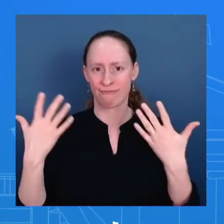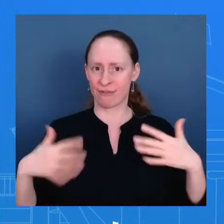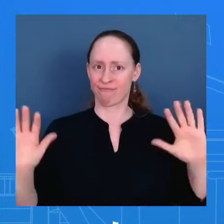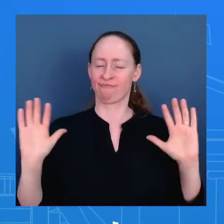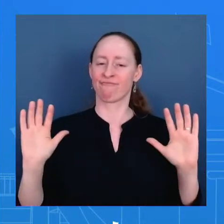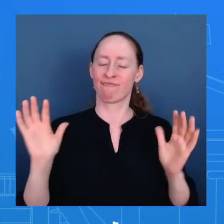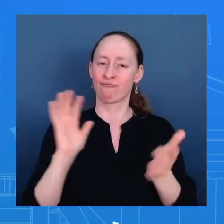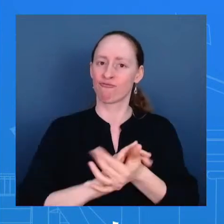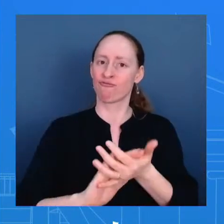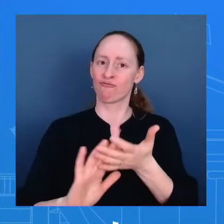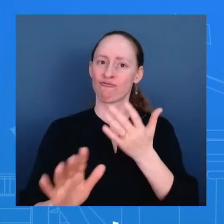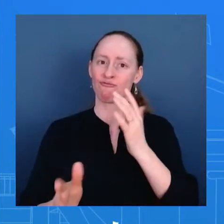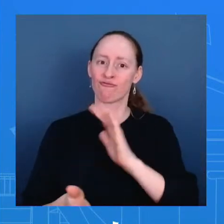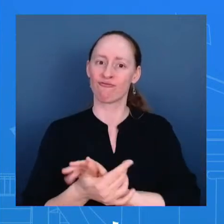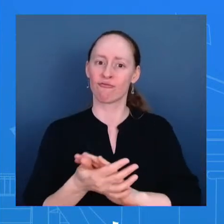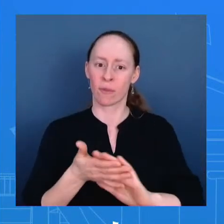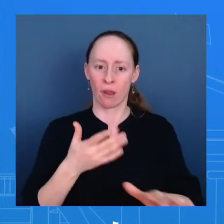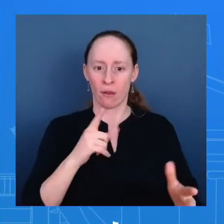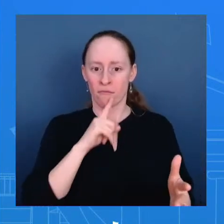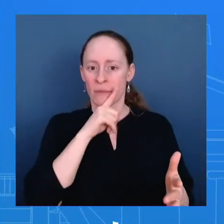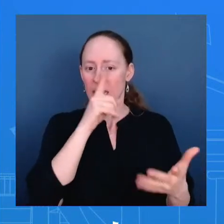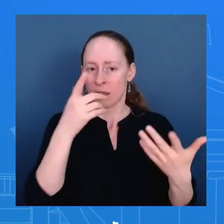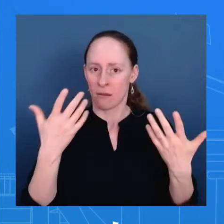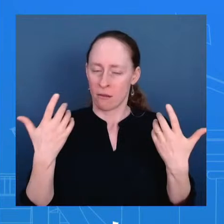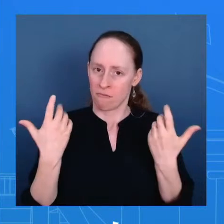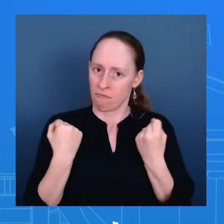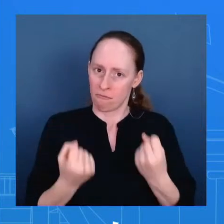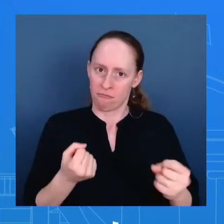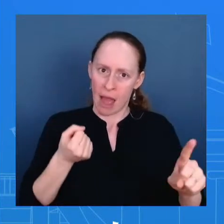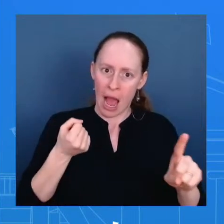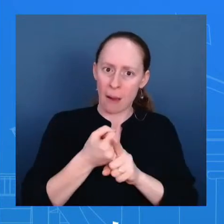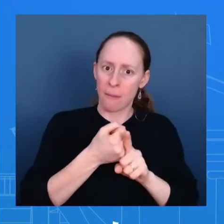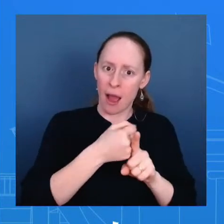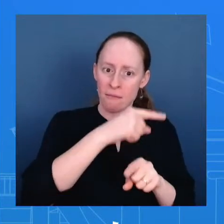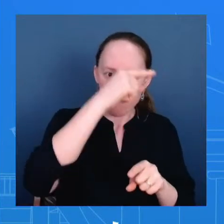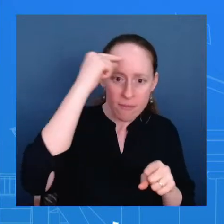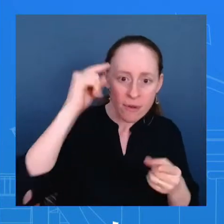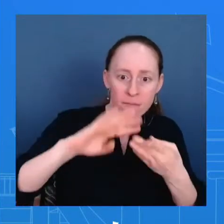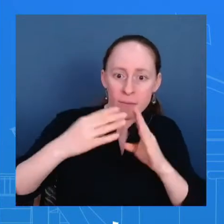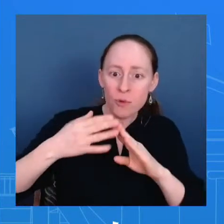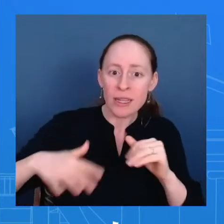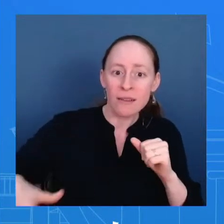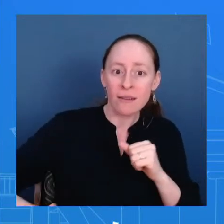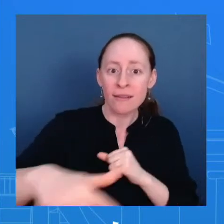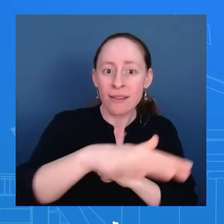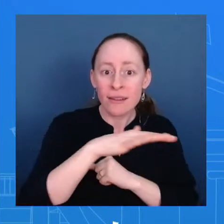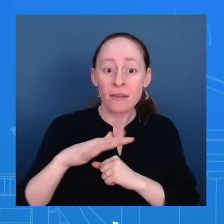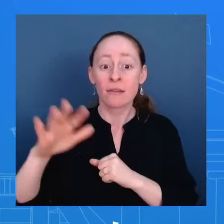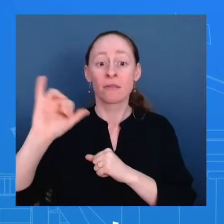increased the amount of maximum Pell Grants, as well, by $900 -- the largest increase in a decade -- helping students from low-